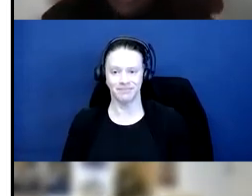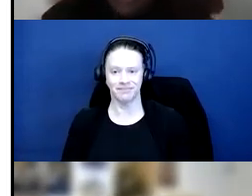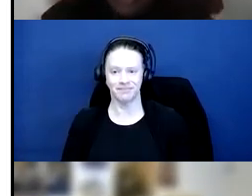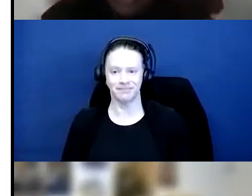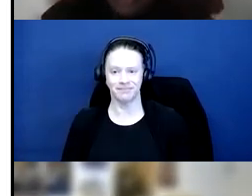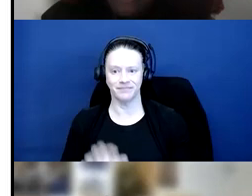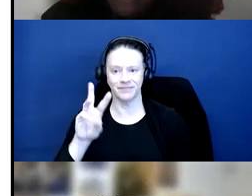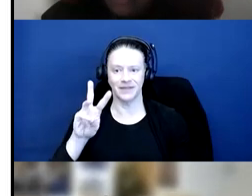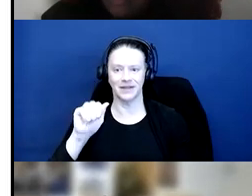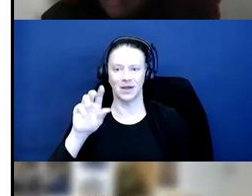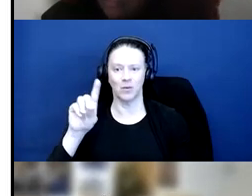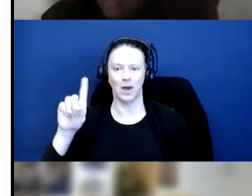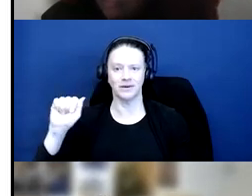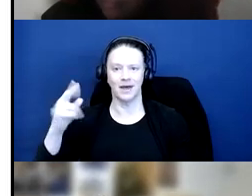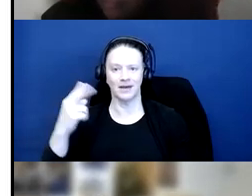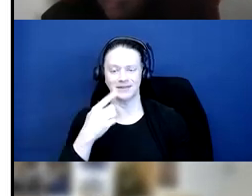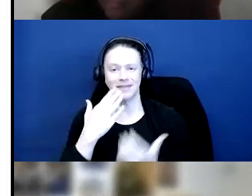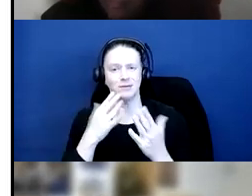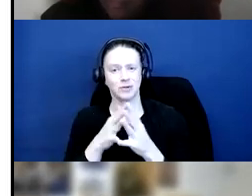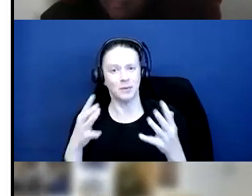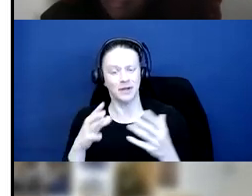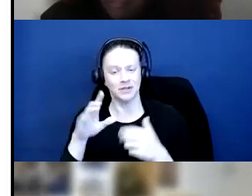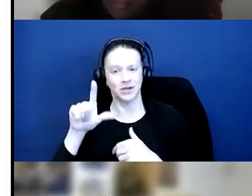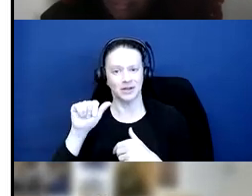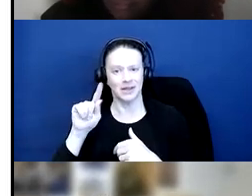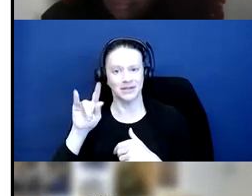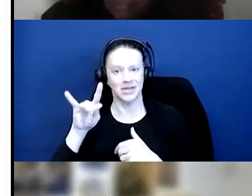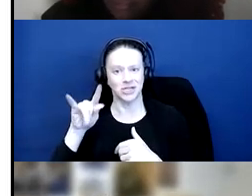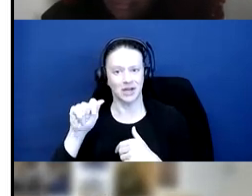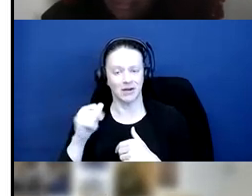Thank you very much Latricia for this very,